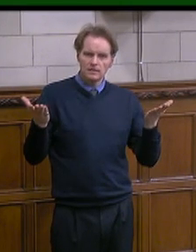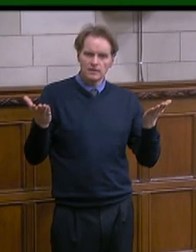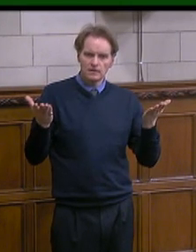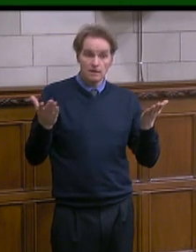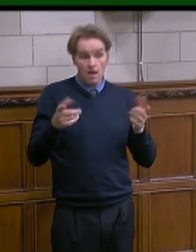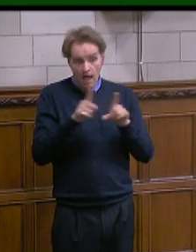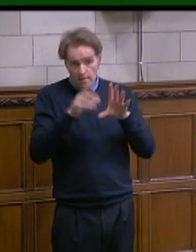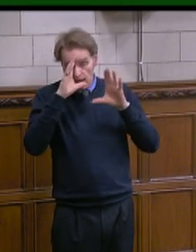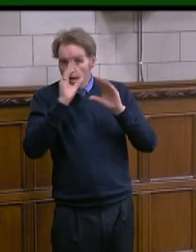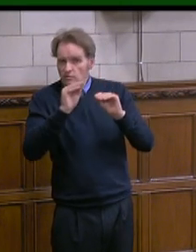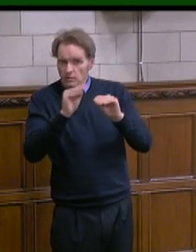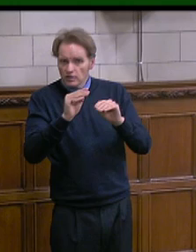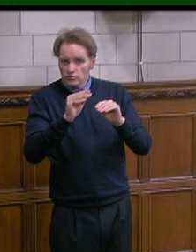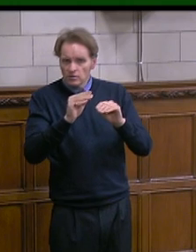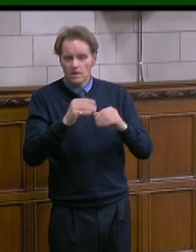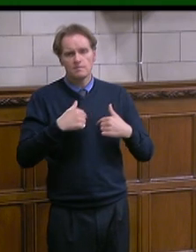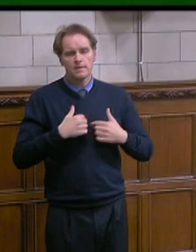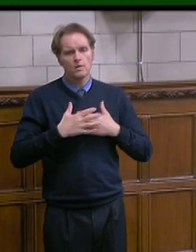BSL is an issue that is close to my heart.